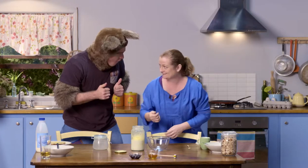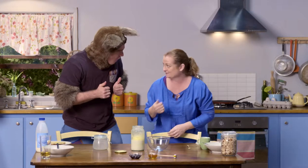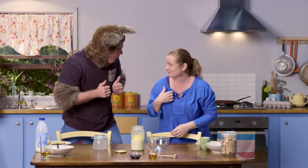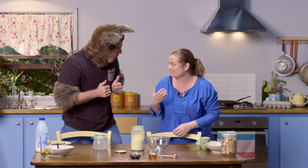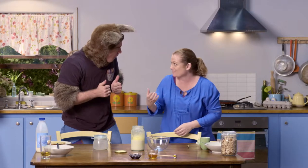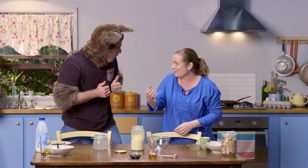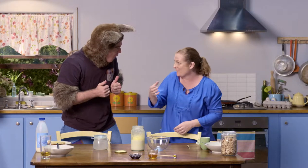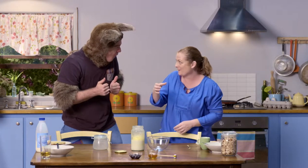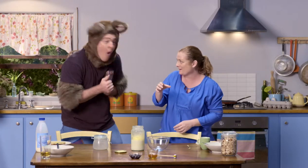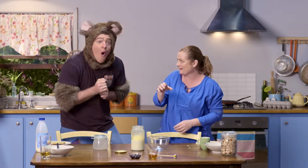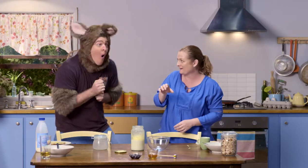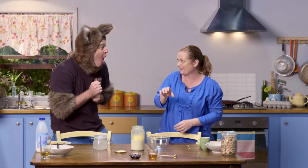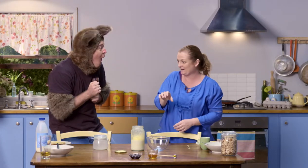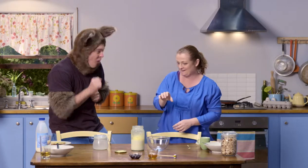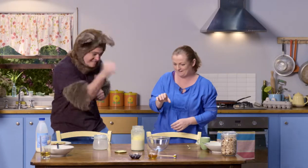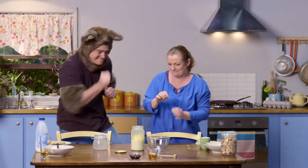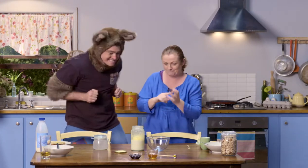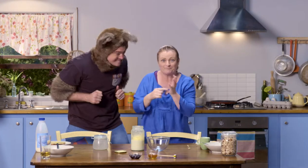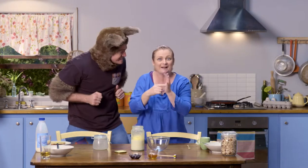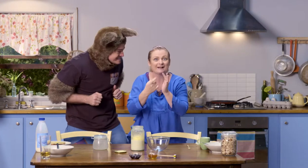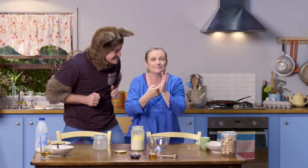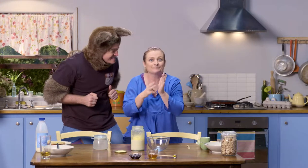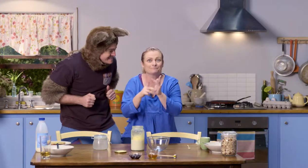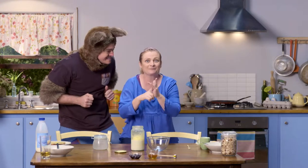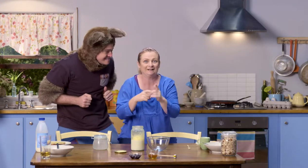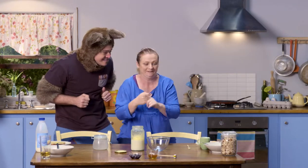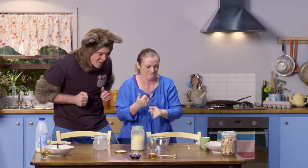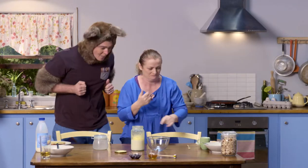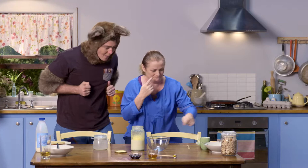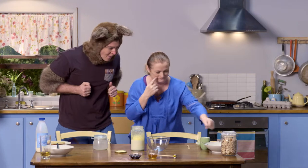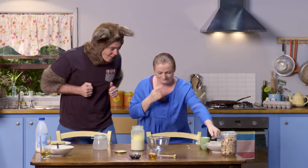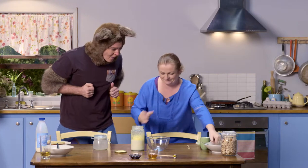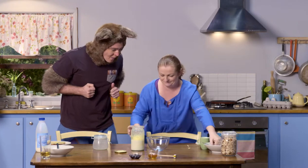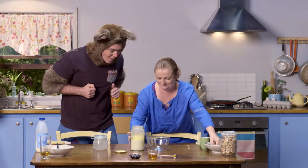I'm going to pour and all the buttermilk will pour out. Let's see.